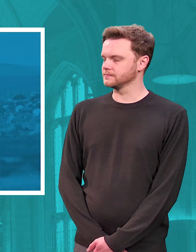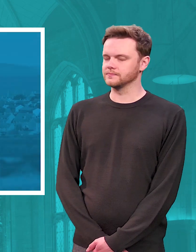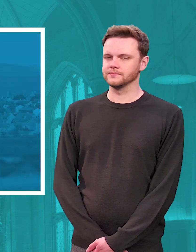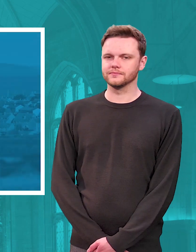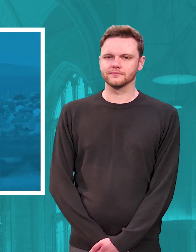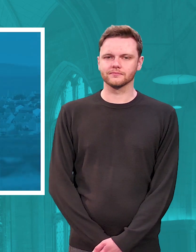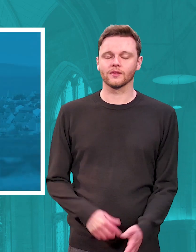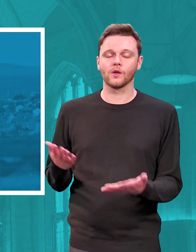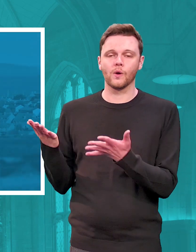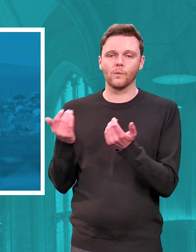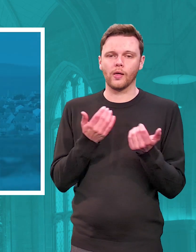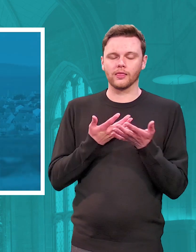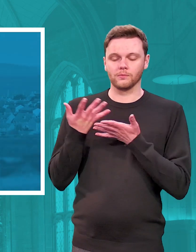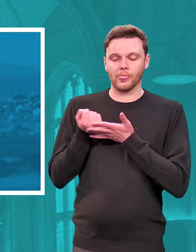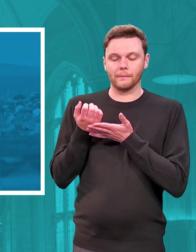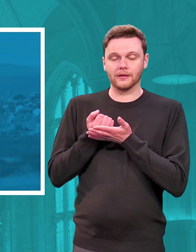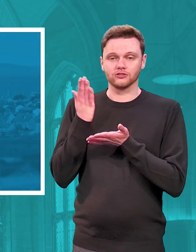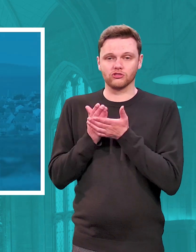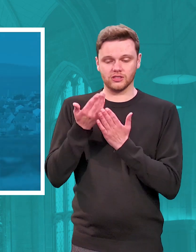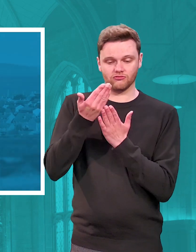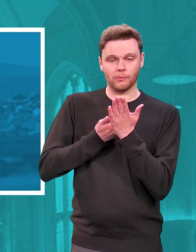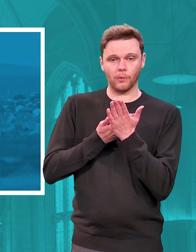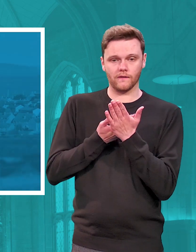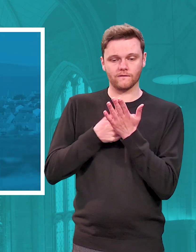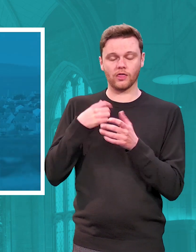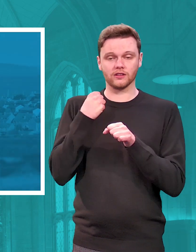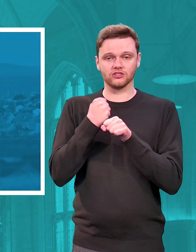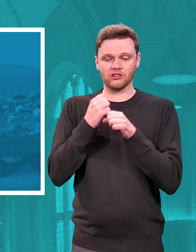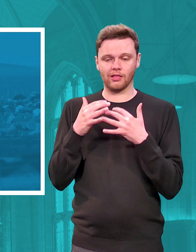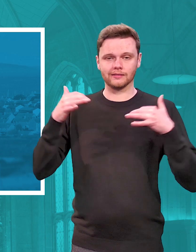Welcome to the Pensions Trustees report for the General Assembly 2021.